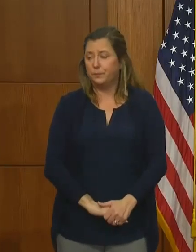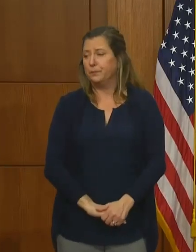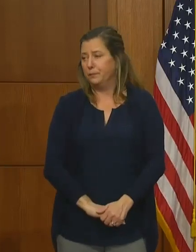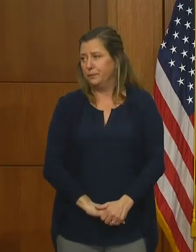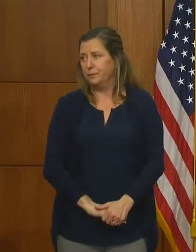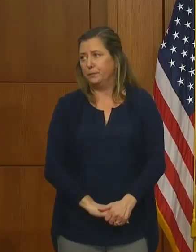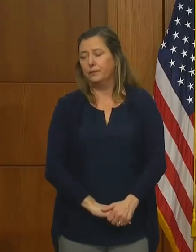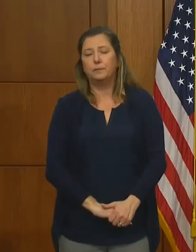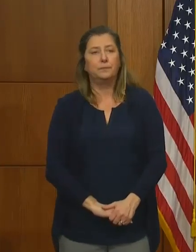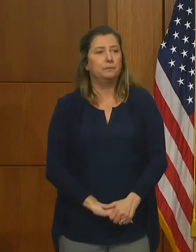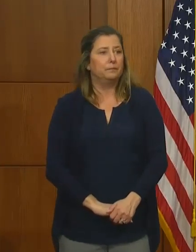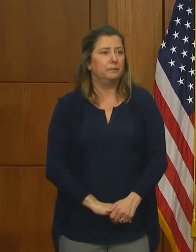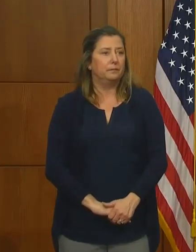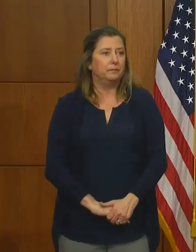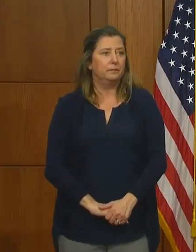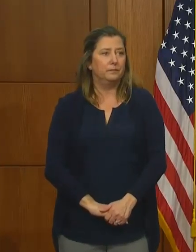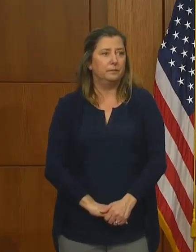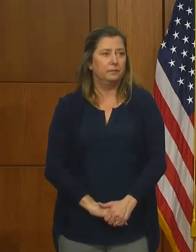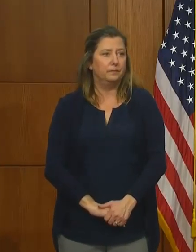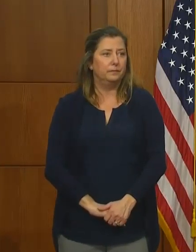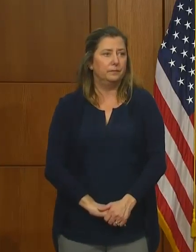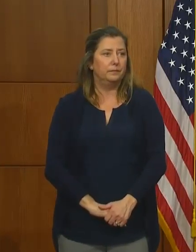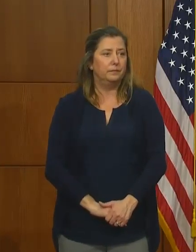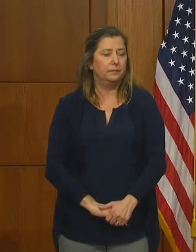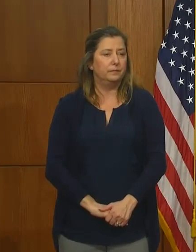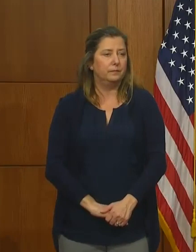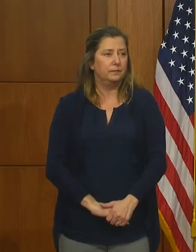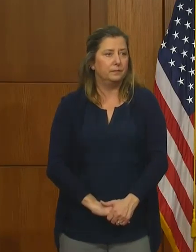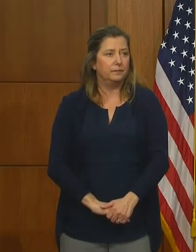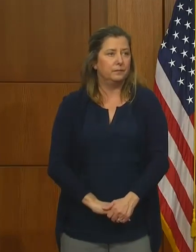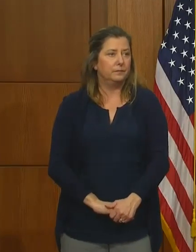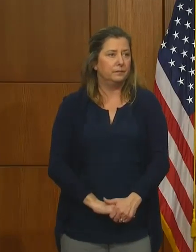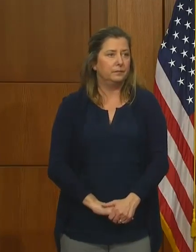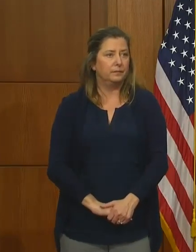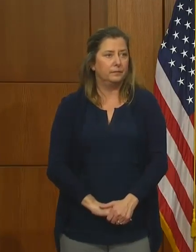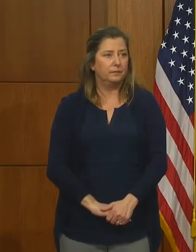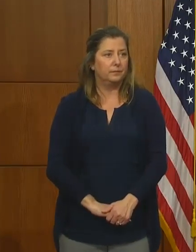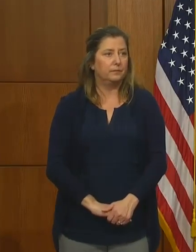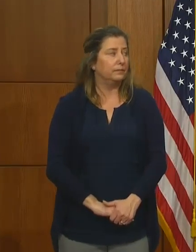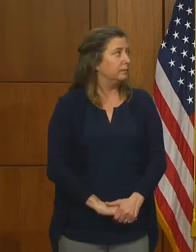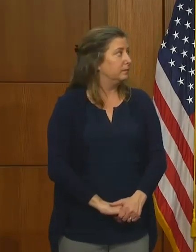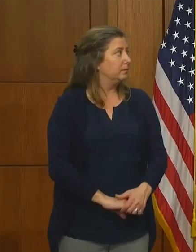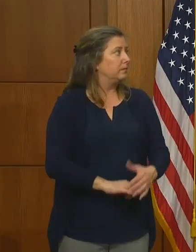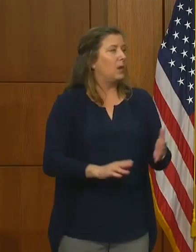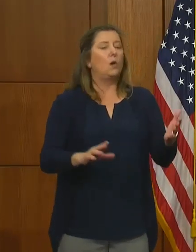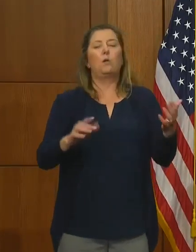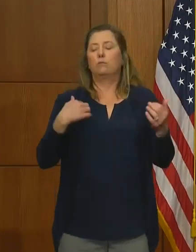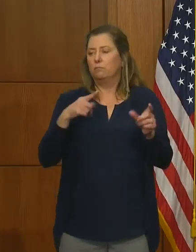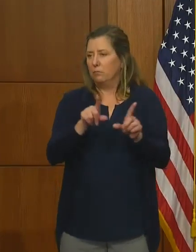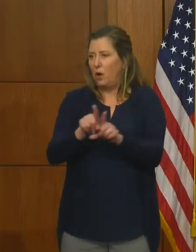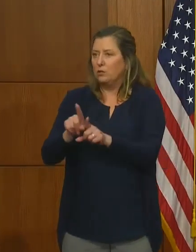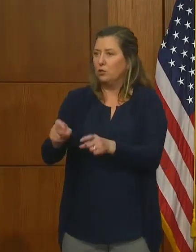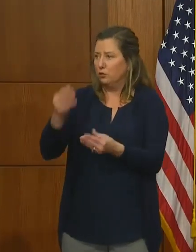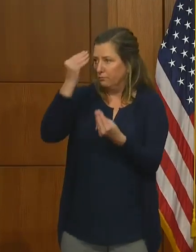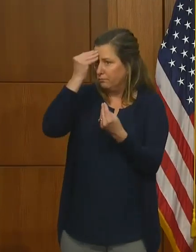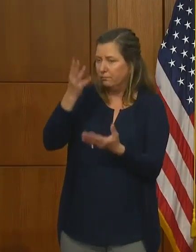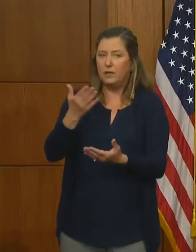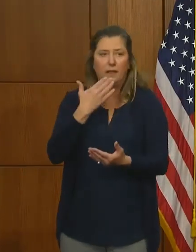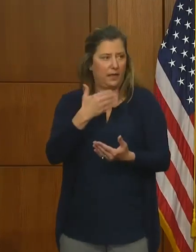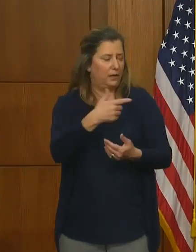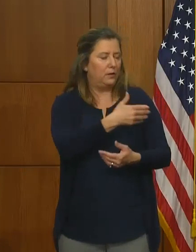MAKING SURE WE'RE ADDRESSING